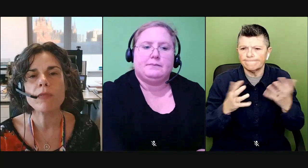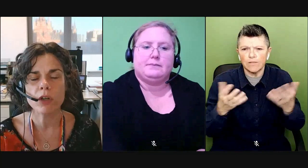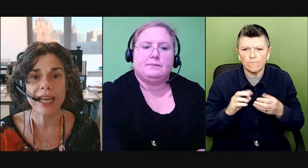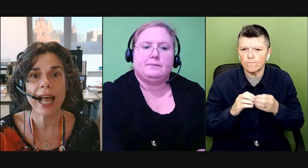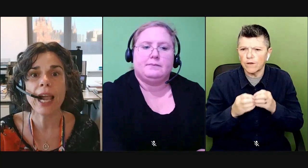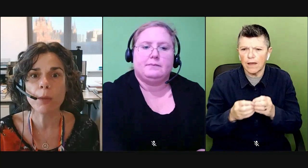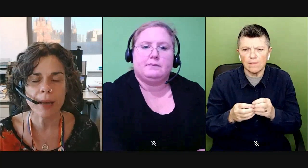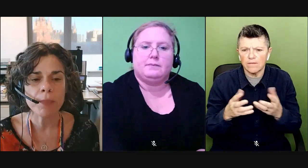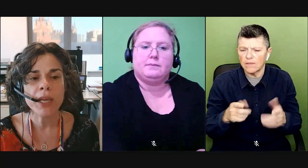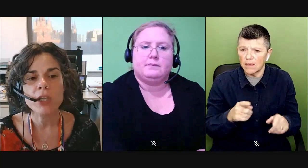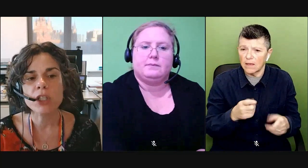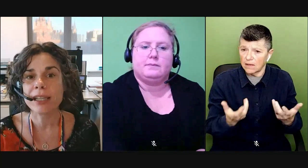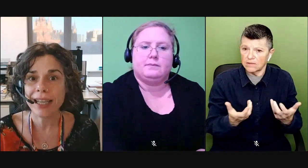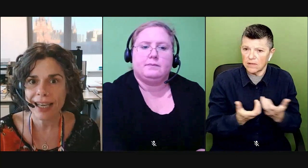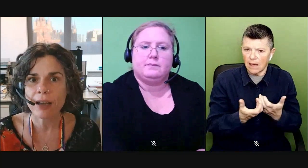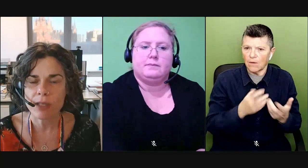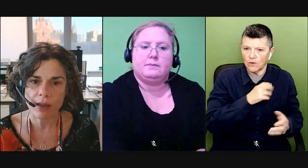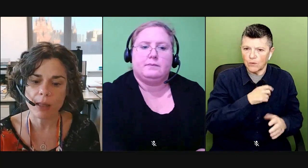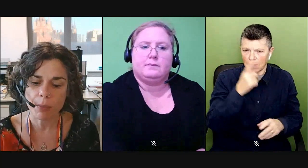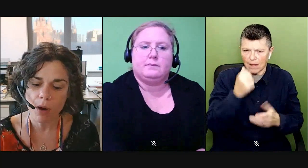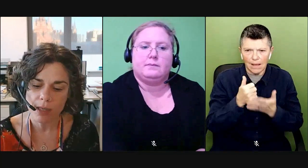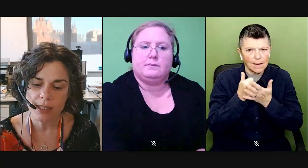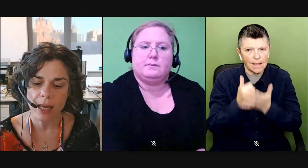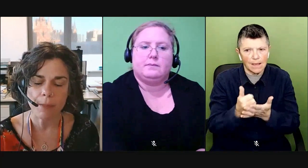We've got to help them to think outside the box a bit.